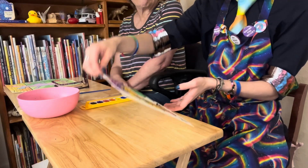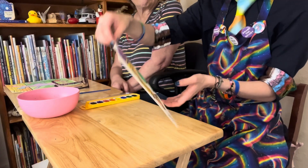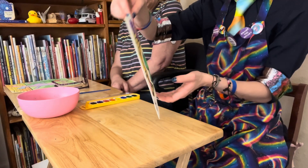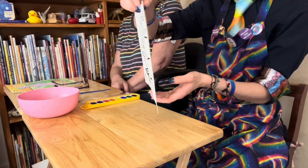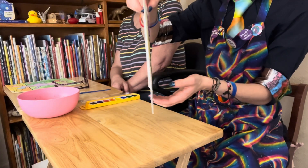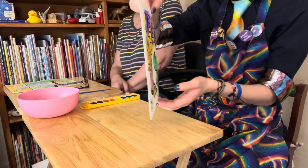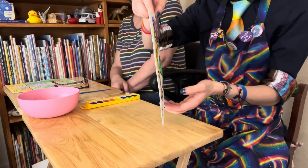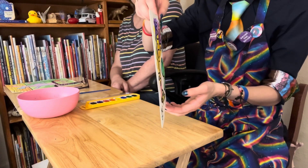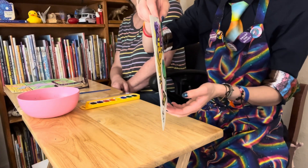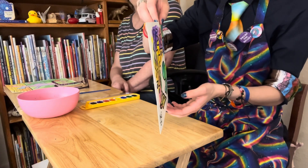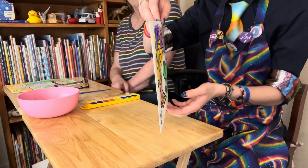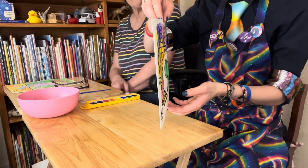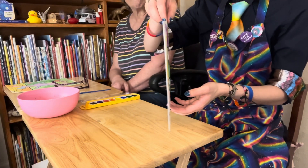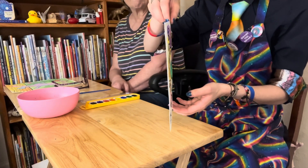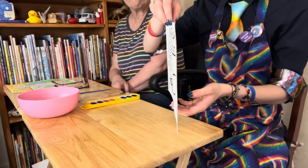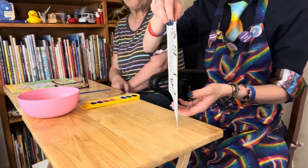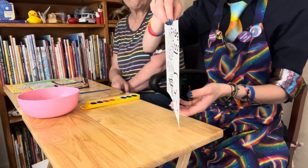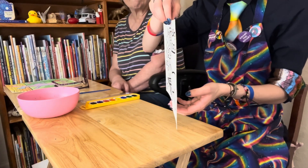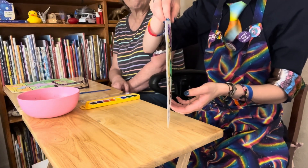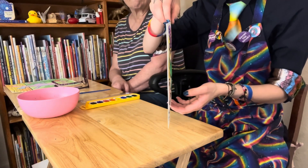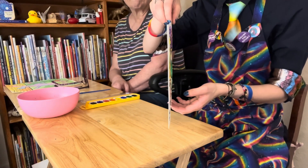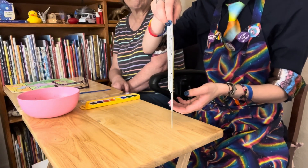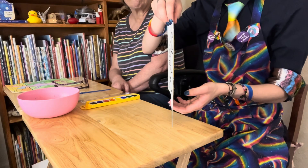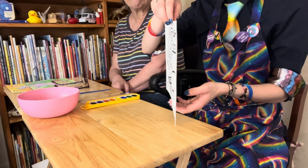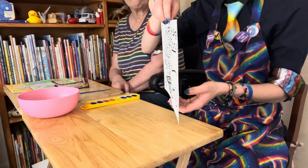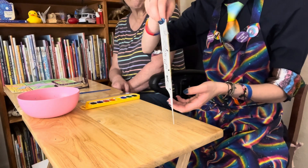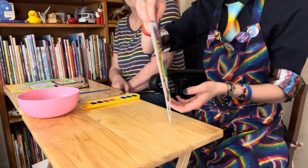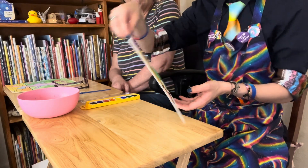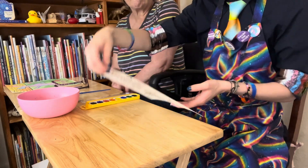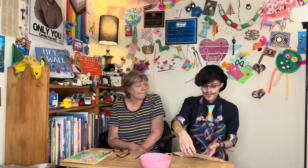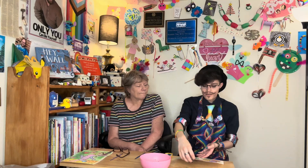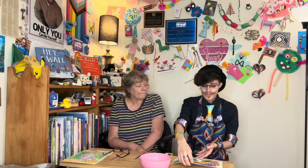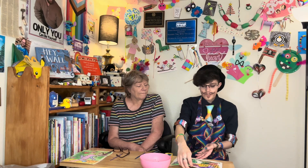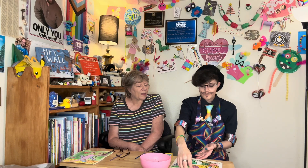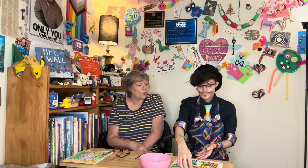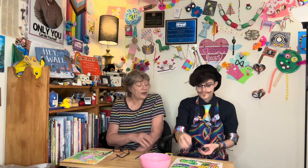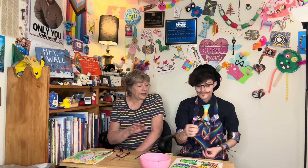kind of see on this one it's a teeny-tiny bit... there's a little bit of wave to it. BARB: Oh, when it